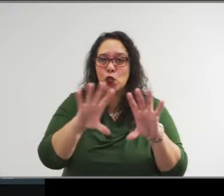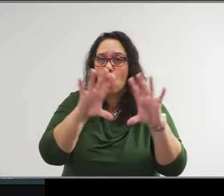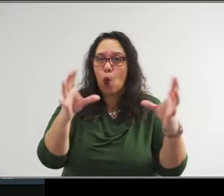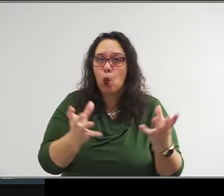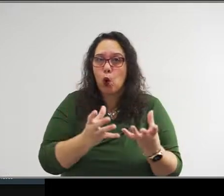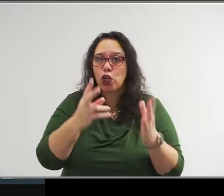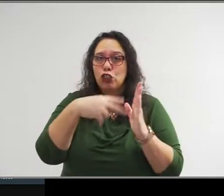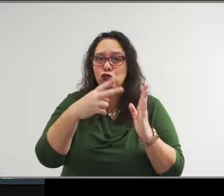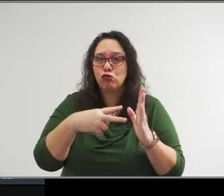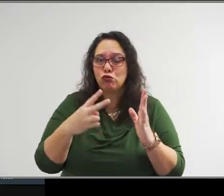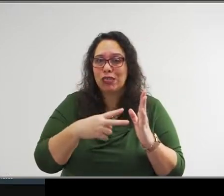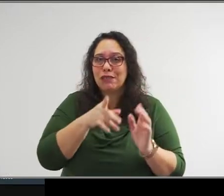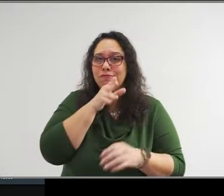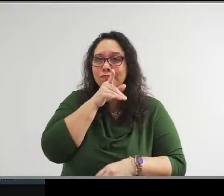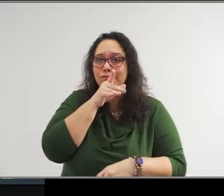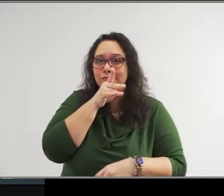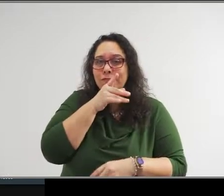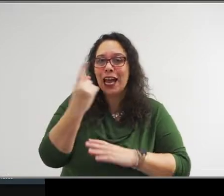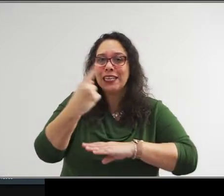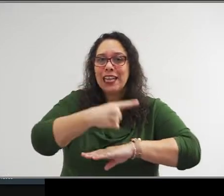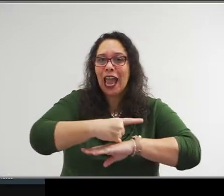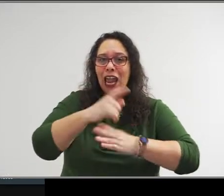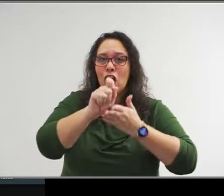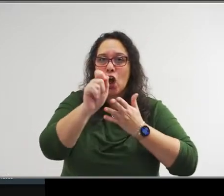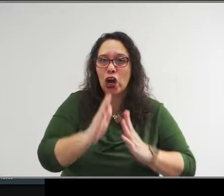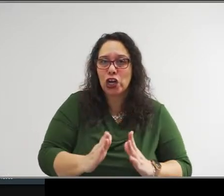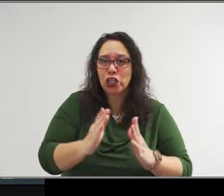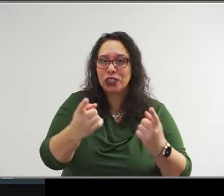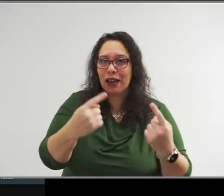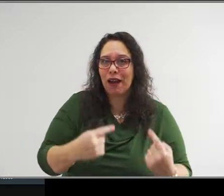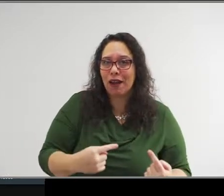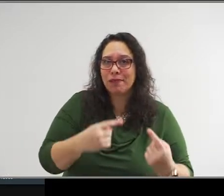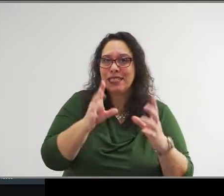that's where authors are invited in to invite you into those sessions,